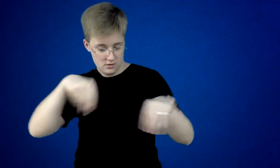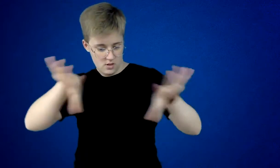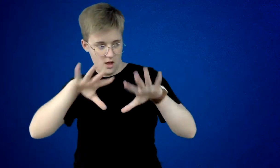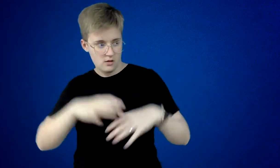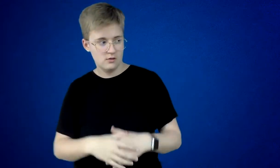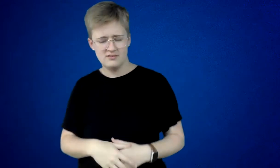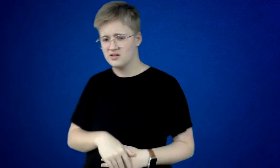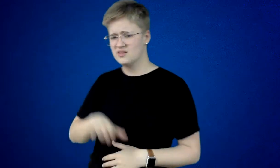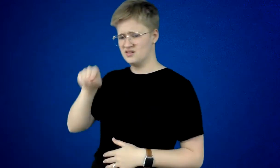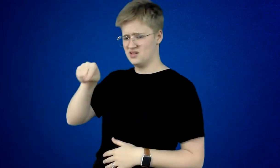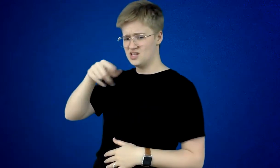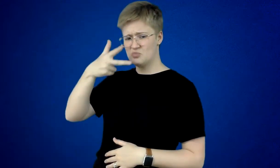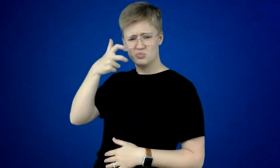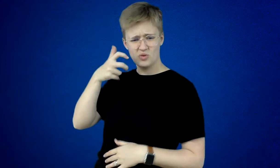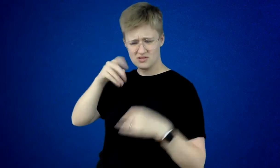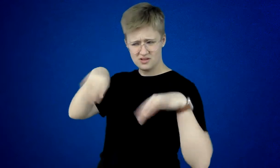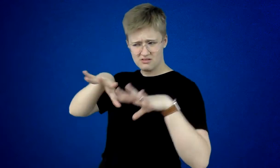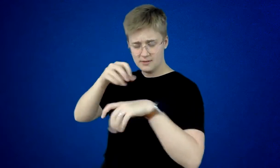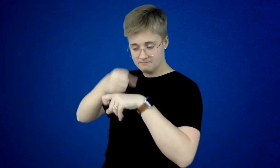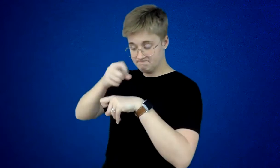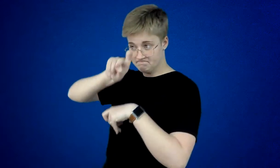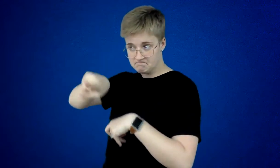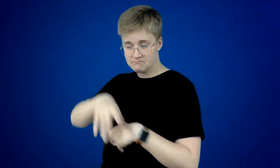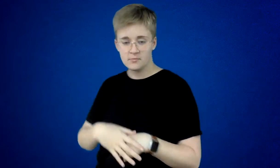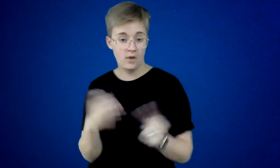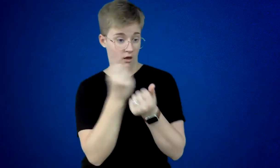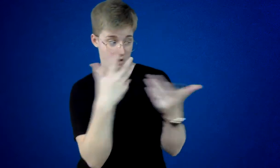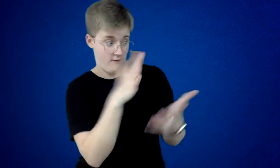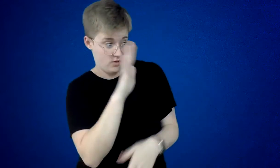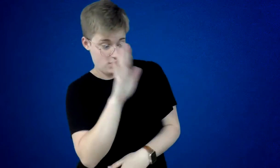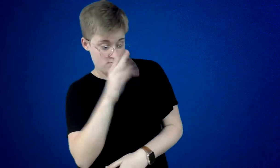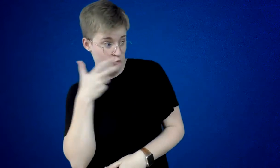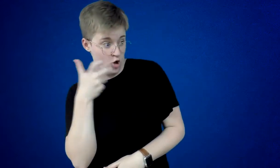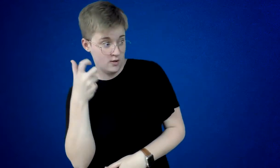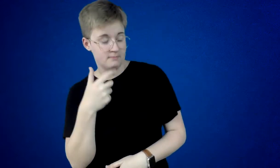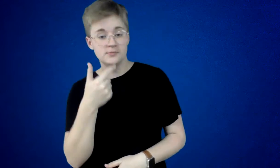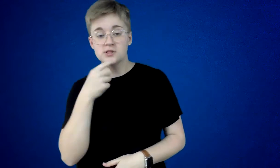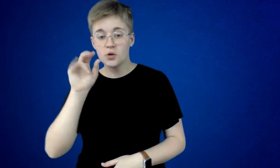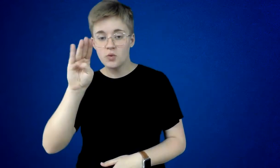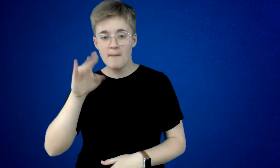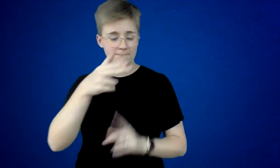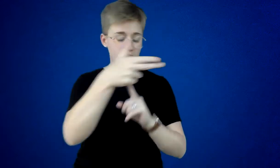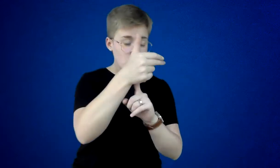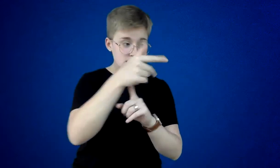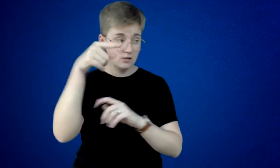“Is this his land?” Sistine asked. “Everything’s his,” said Rob. “The motel and these woods.”